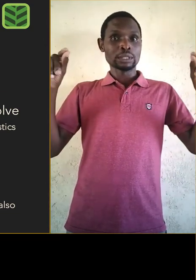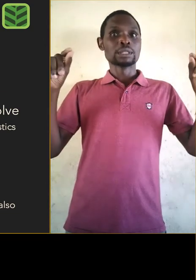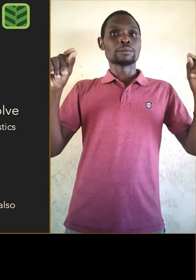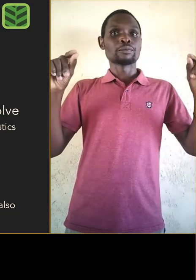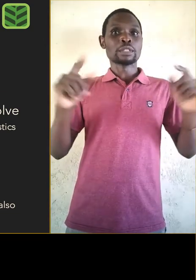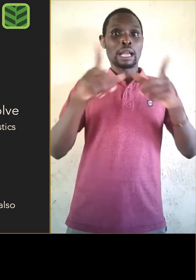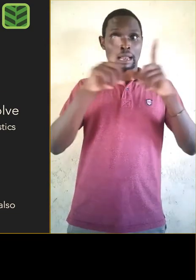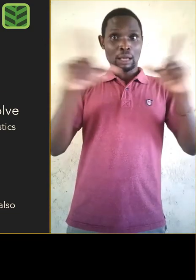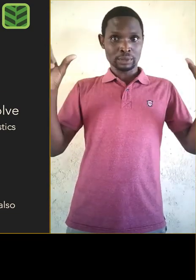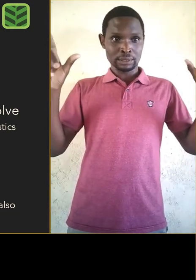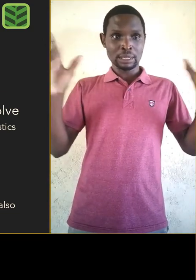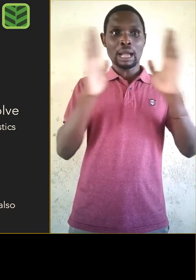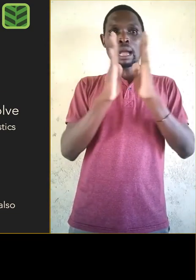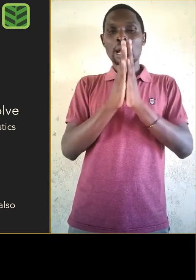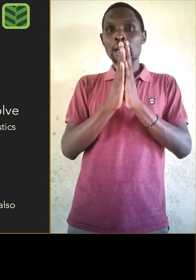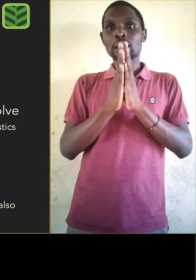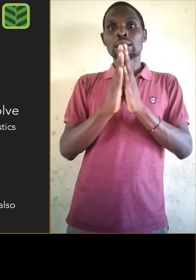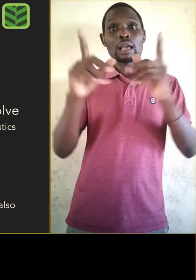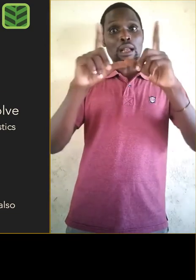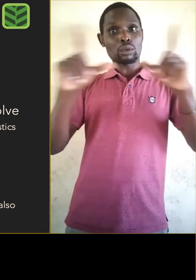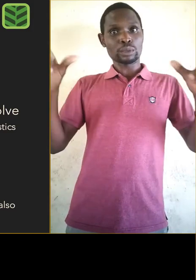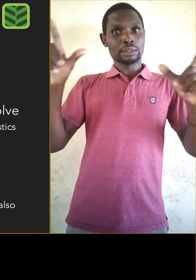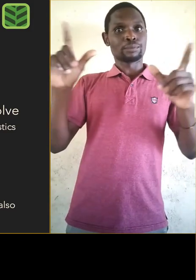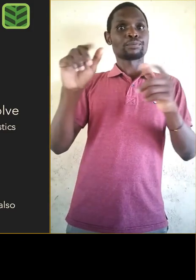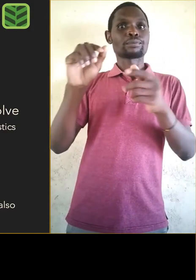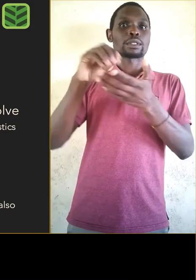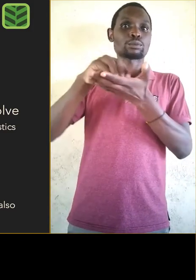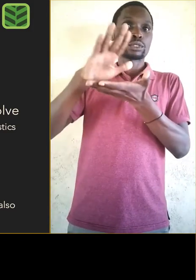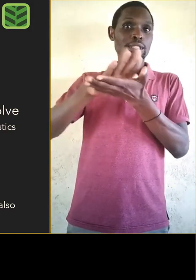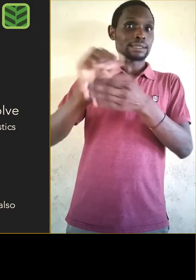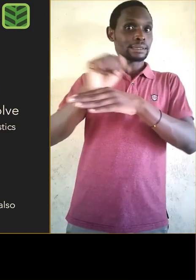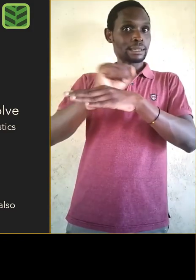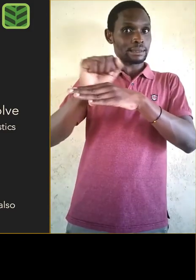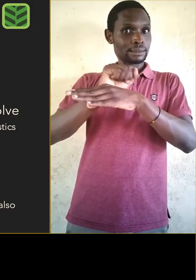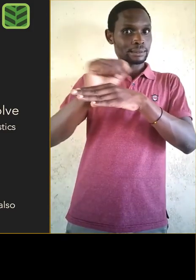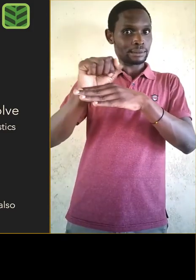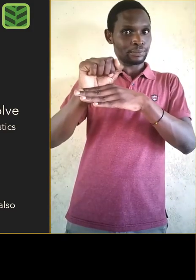sign language linguistics and language documentation training.